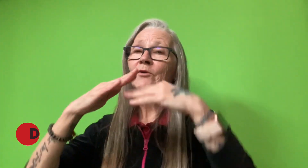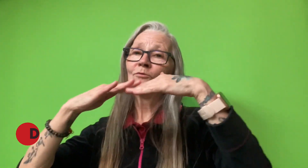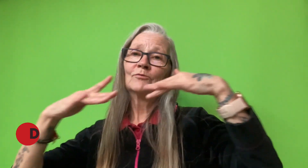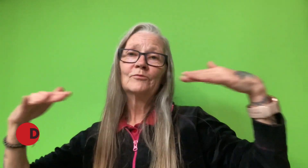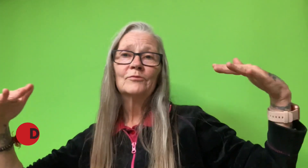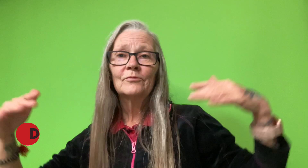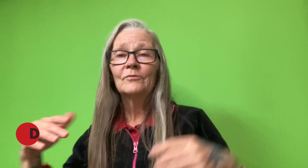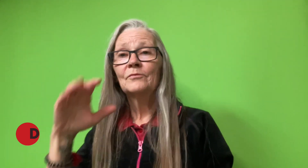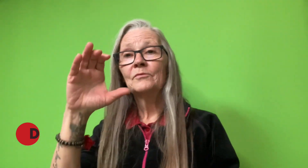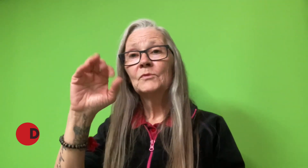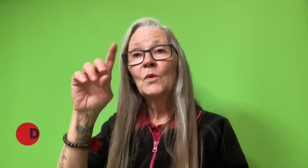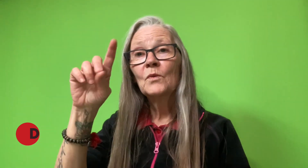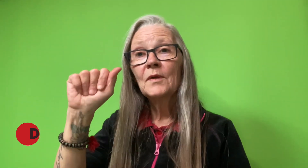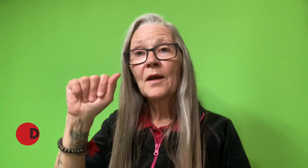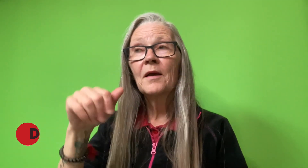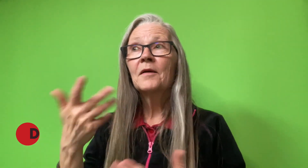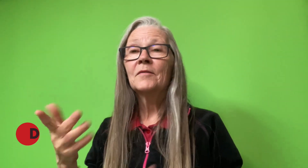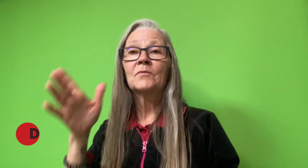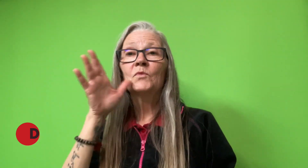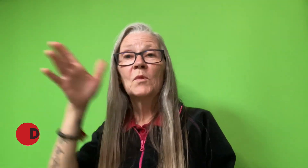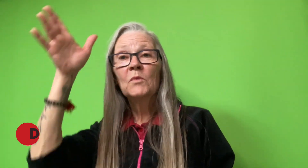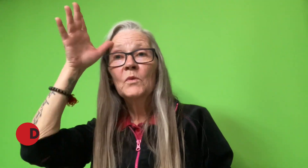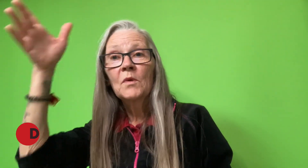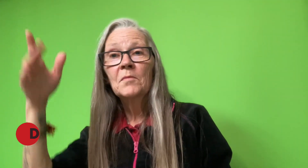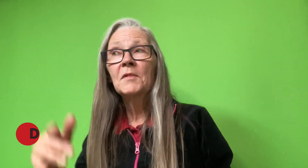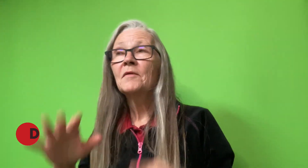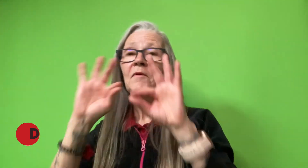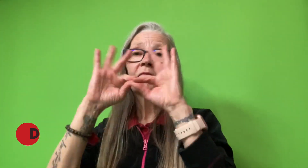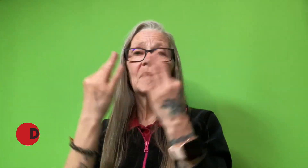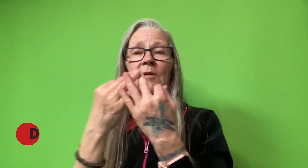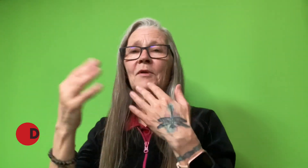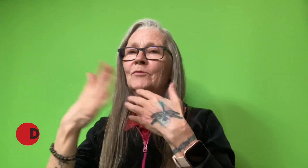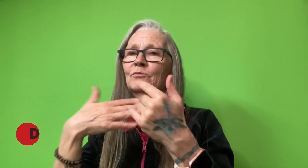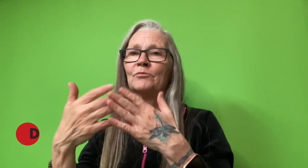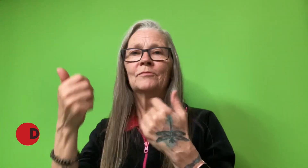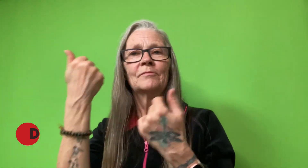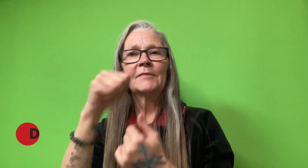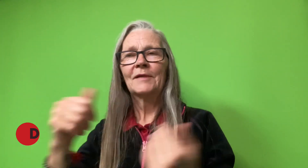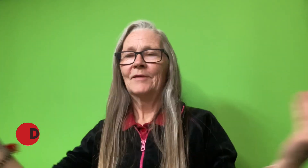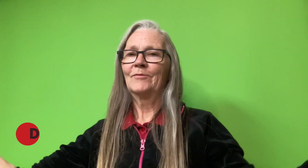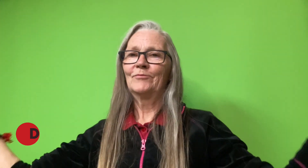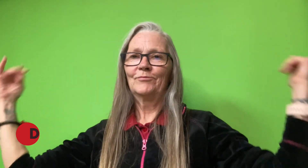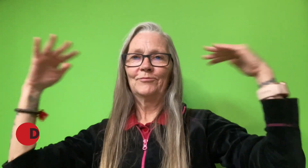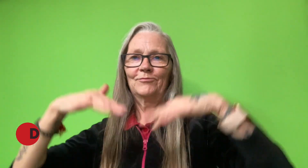and diverse, also CODA, grandparents and family members are all welcome